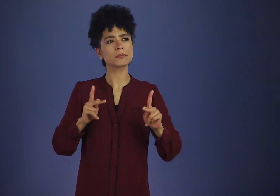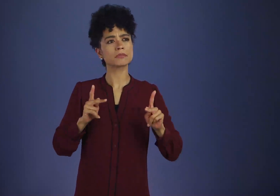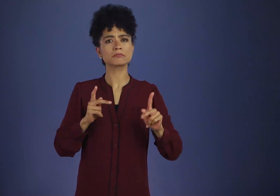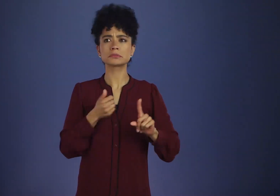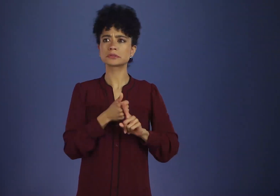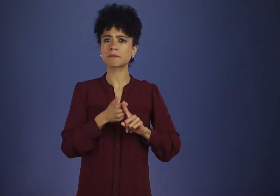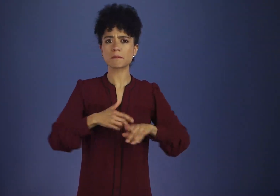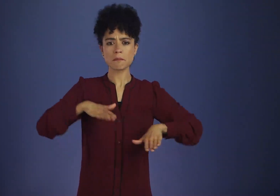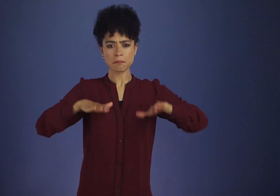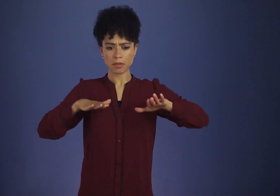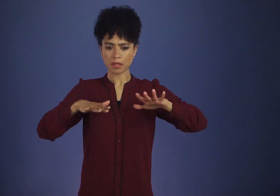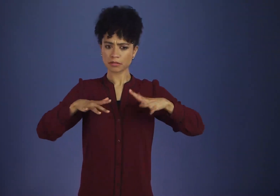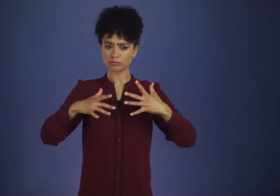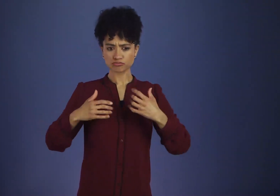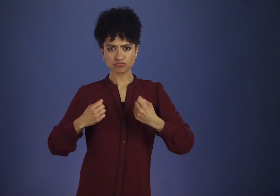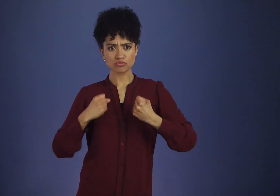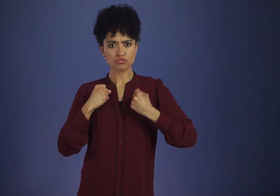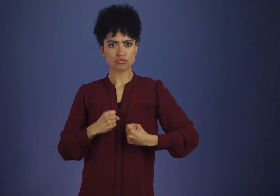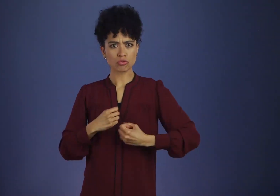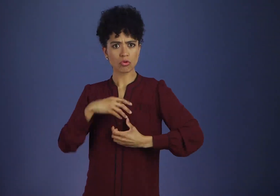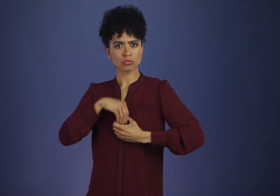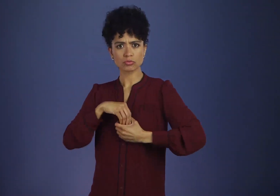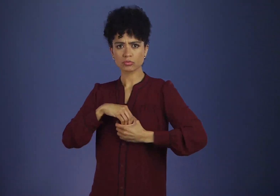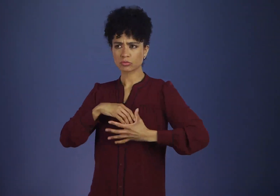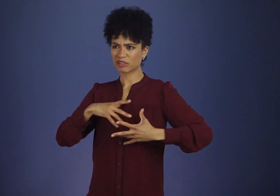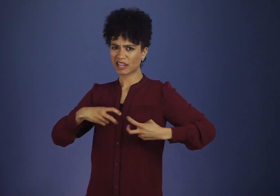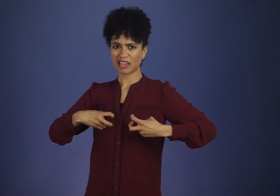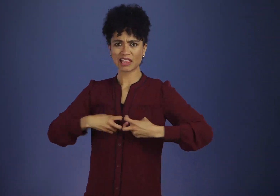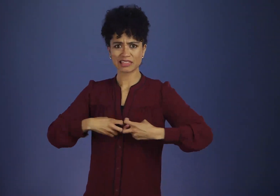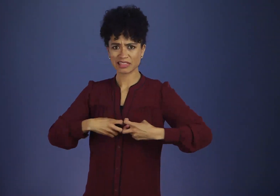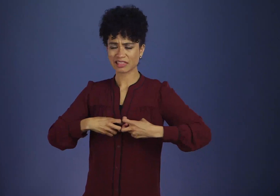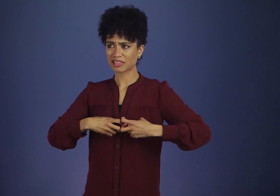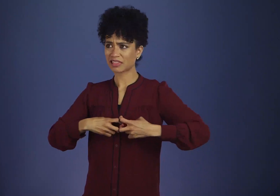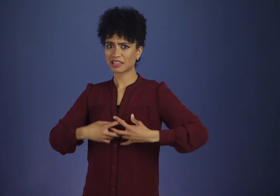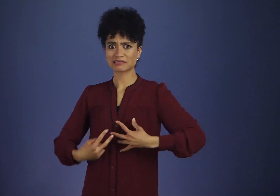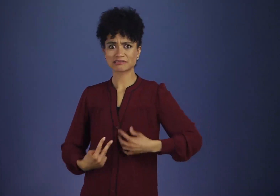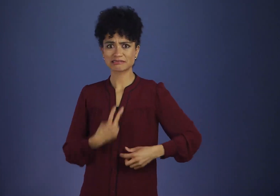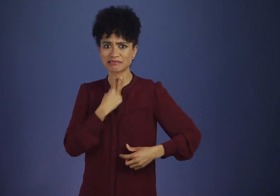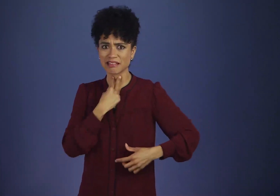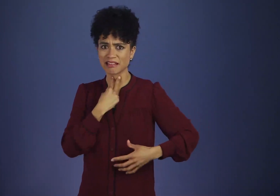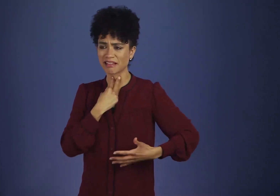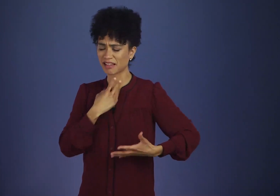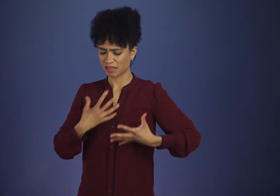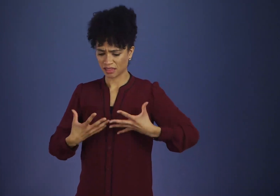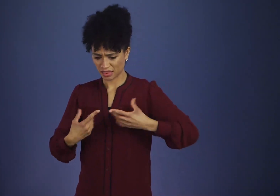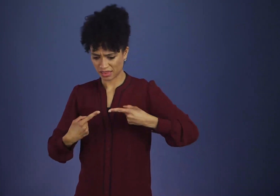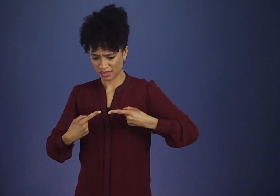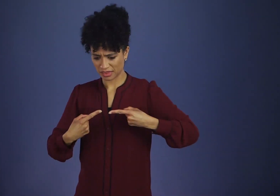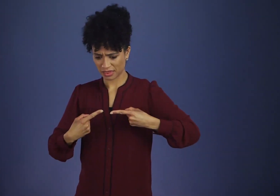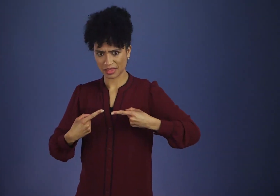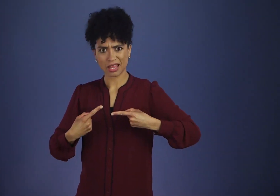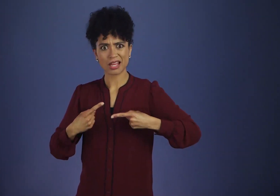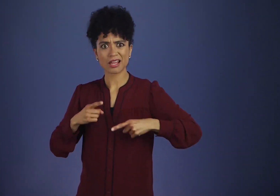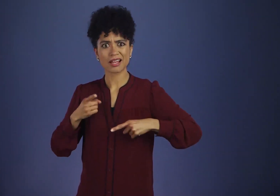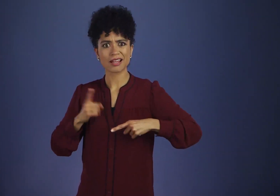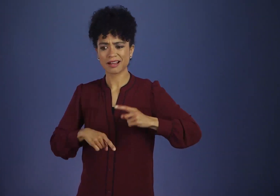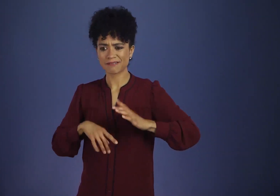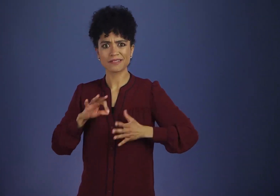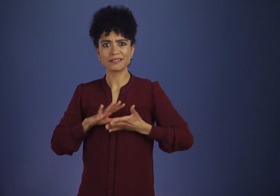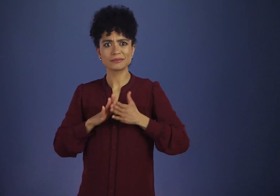If strong people were stalemated in the search for peace and harmony, what was to become of our erratic band of alcoholics?